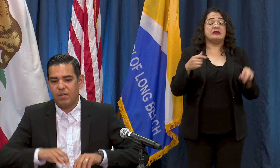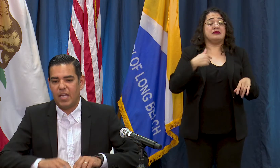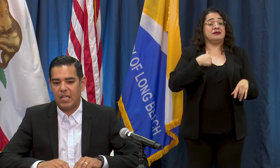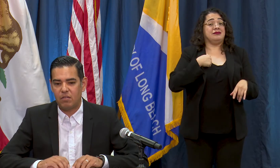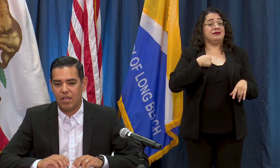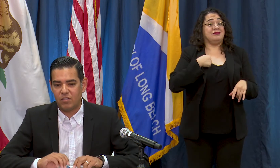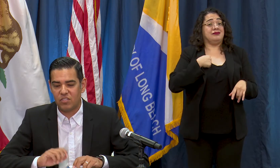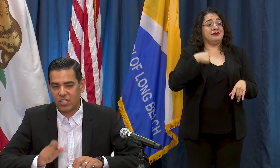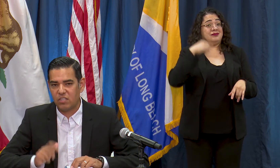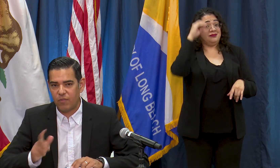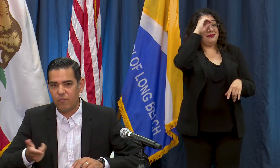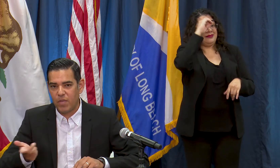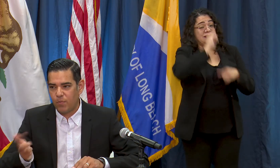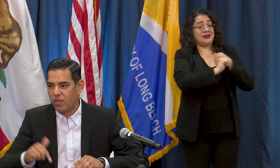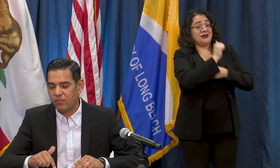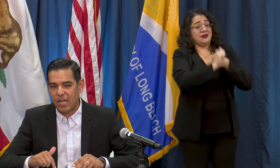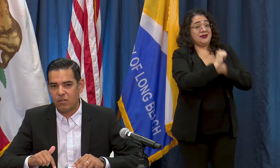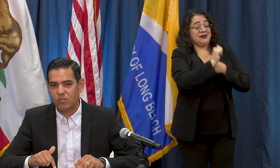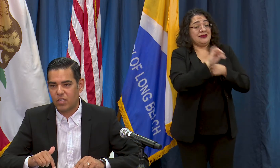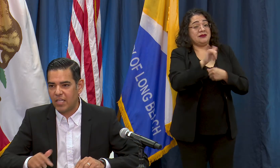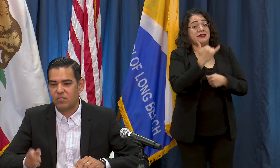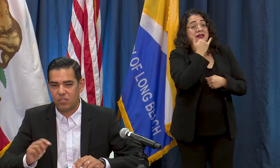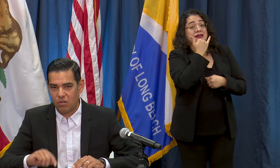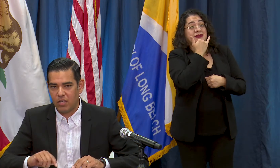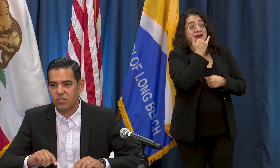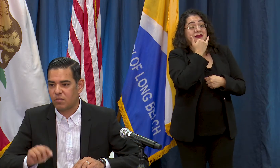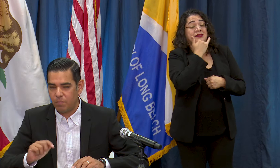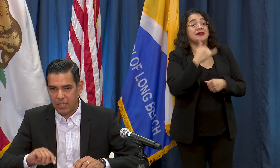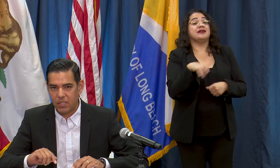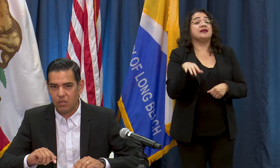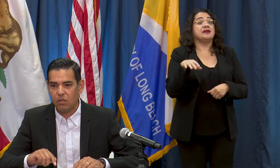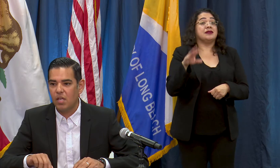65 people that have died in our city is serious. It's a big deal and